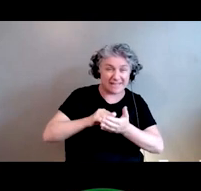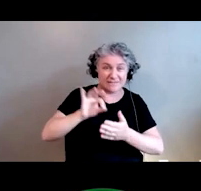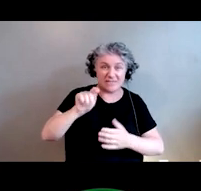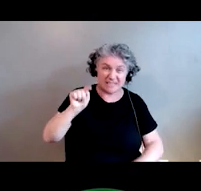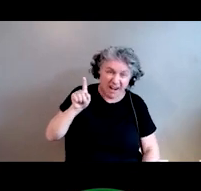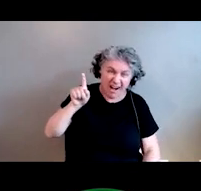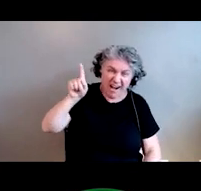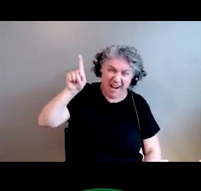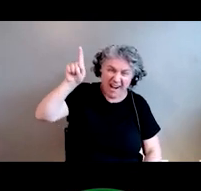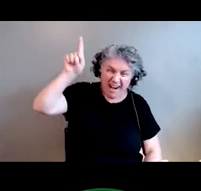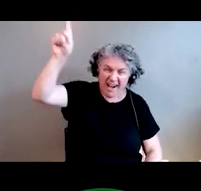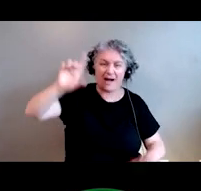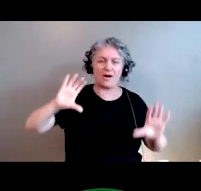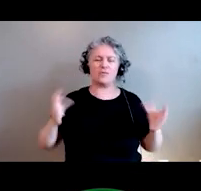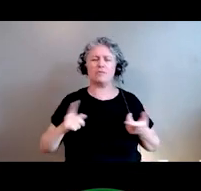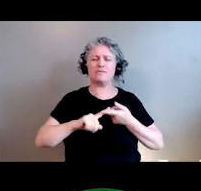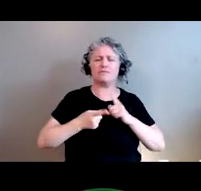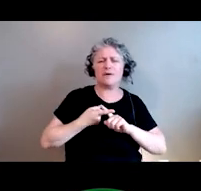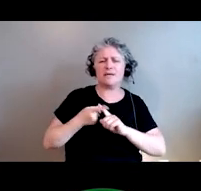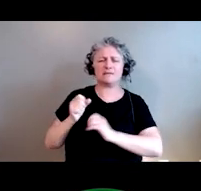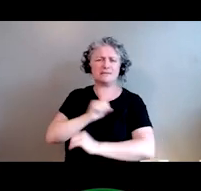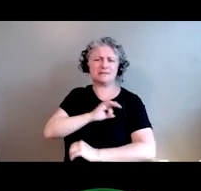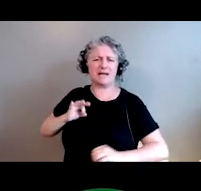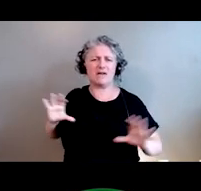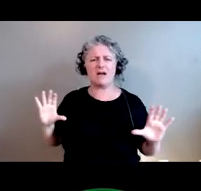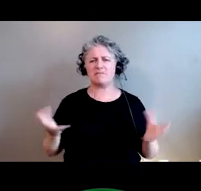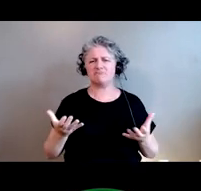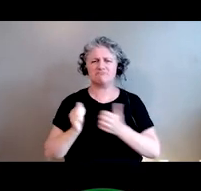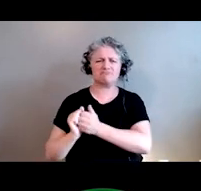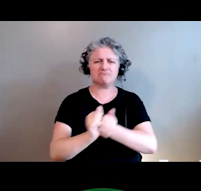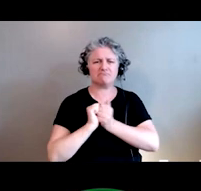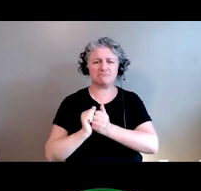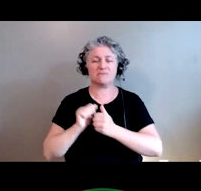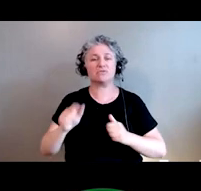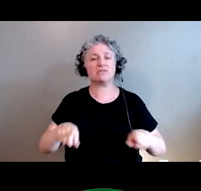The lady in the picture lives with quadriplegia. Now everyone has the right to access.